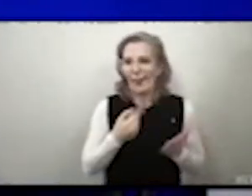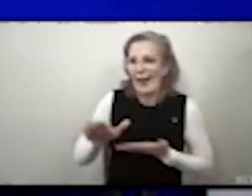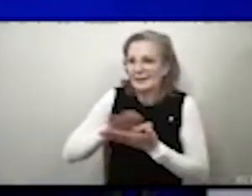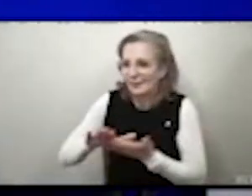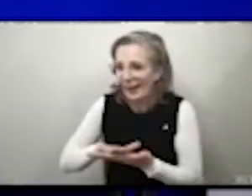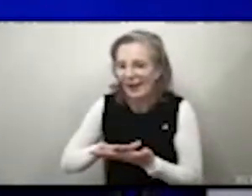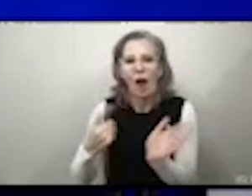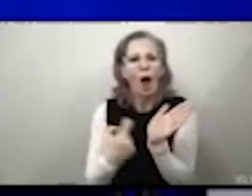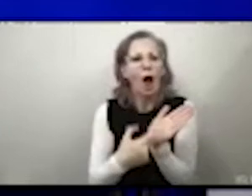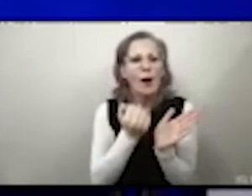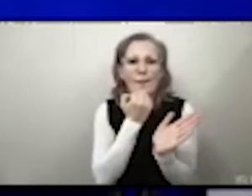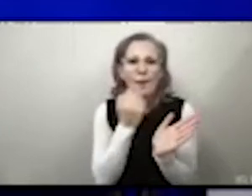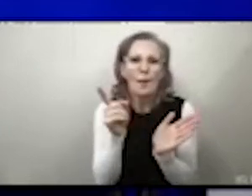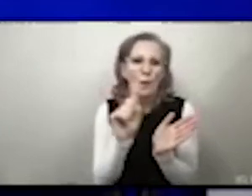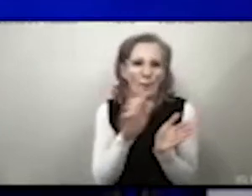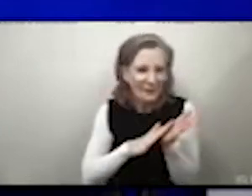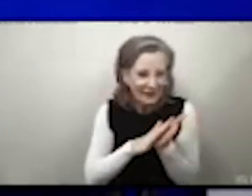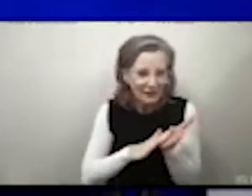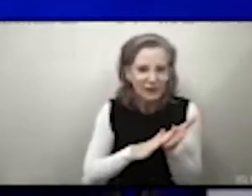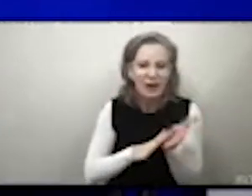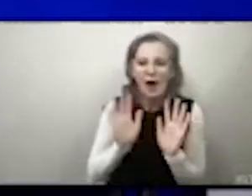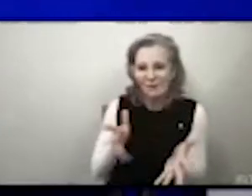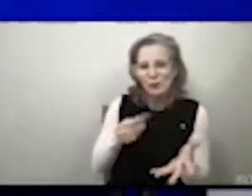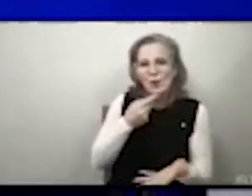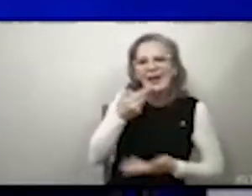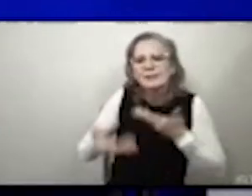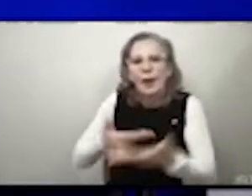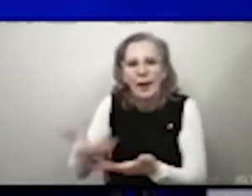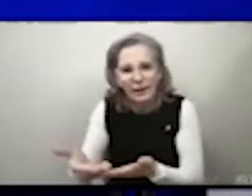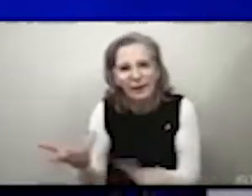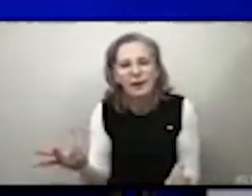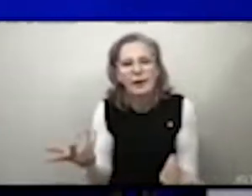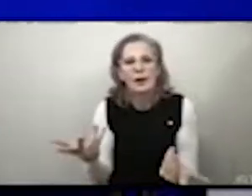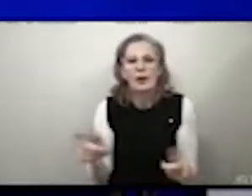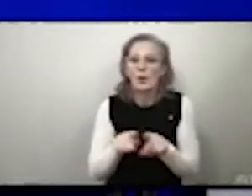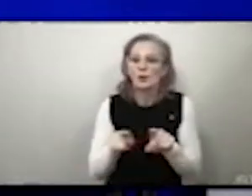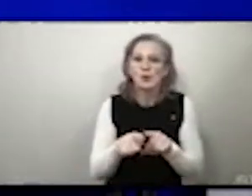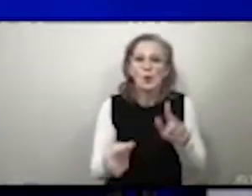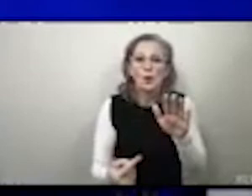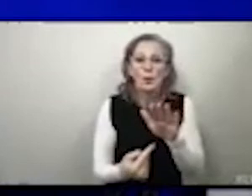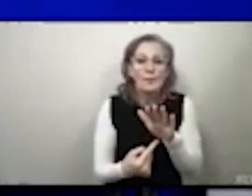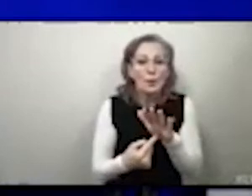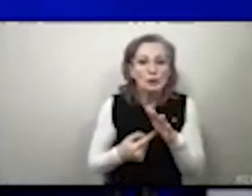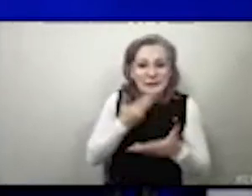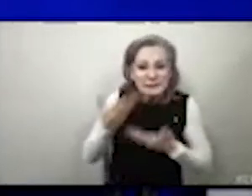explain the importance of some of the things that we're hearing about, for example, mask wearing, or other types of